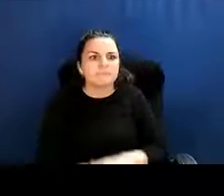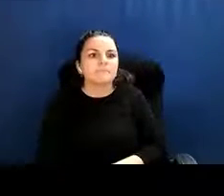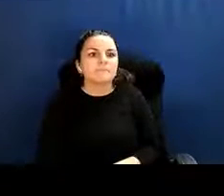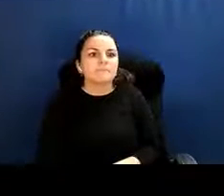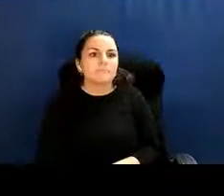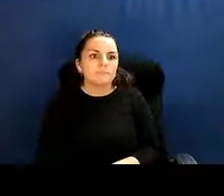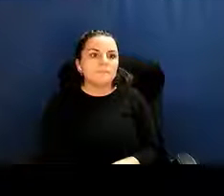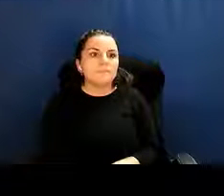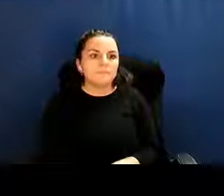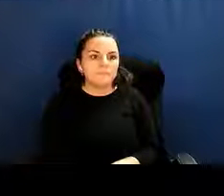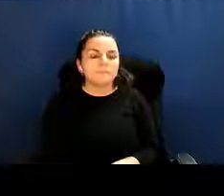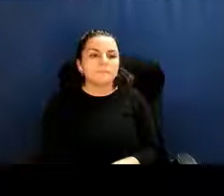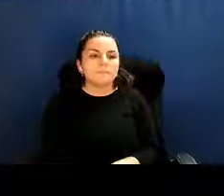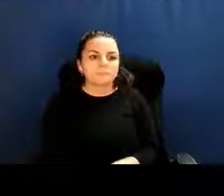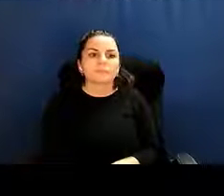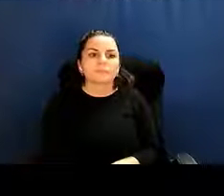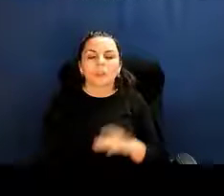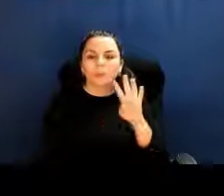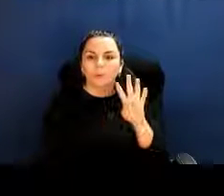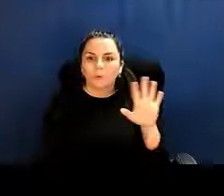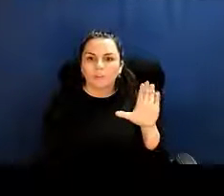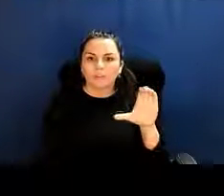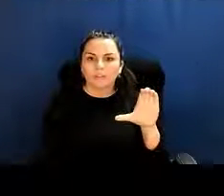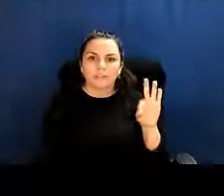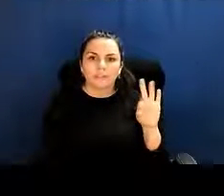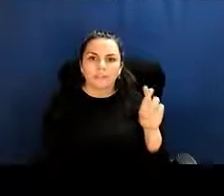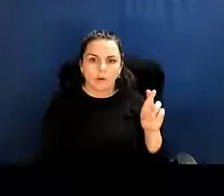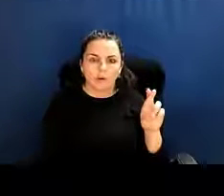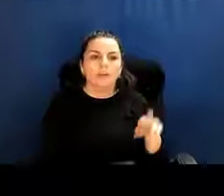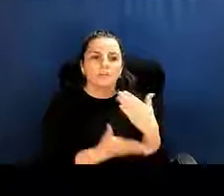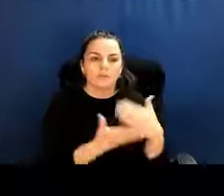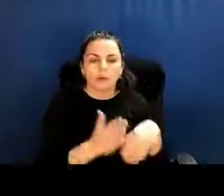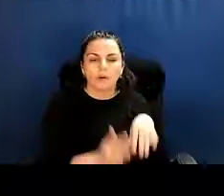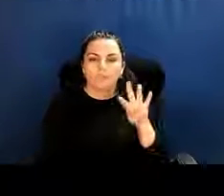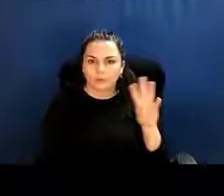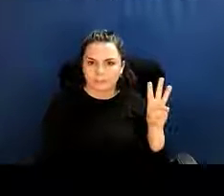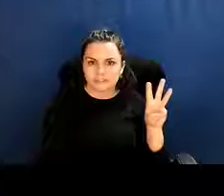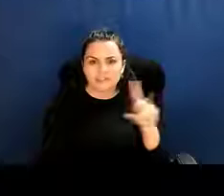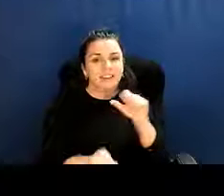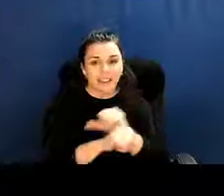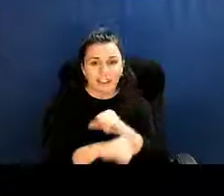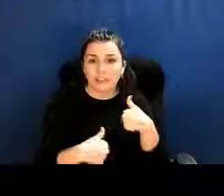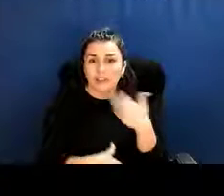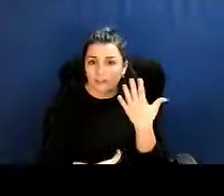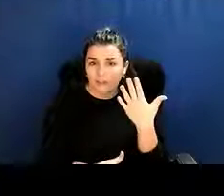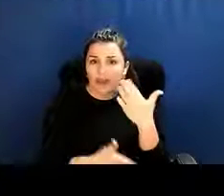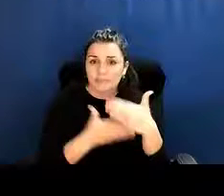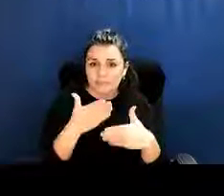So 45-CFR 46, there are actually five sub parts to this set of regulations.